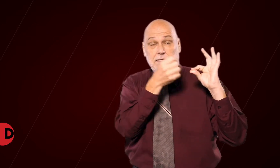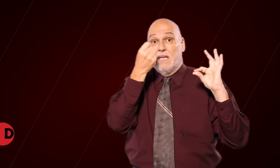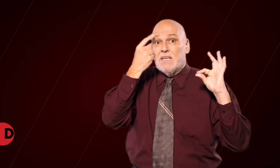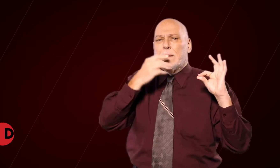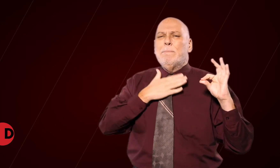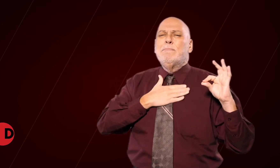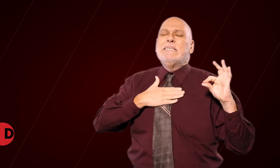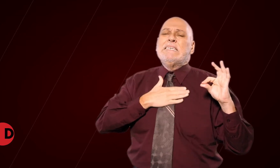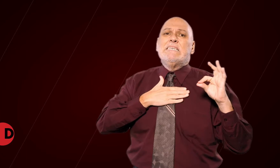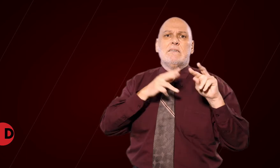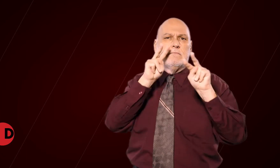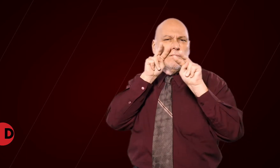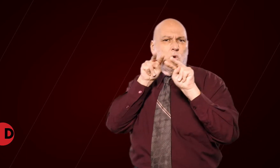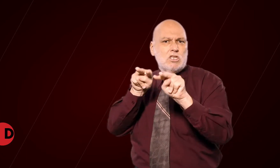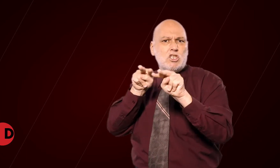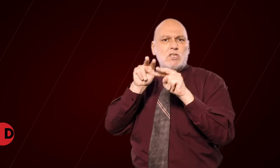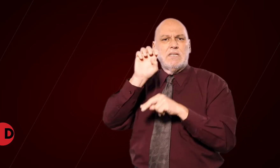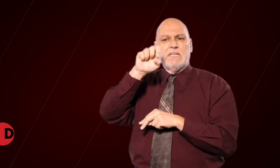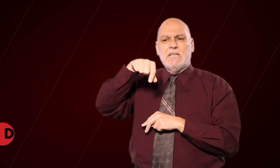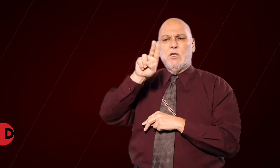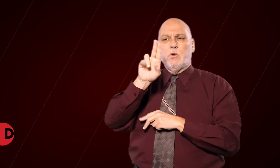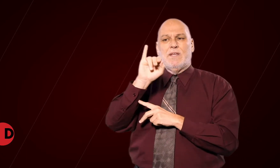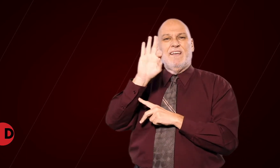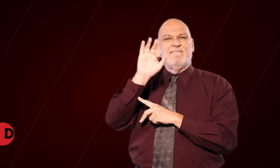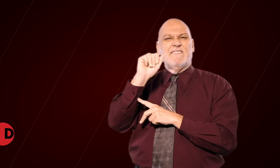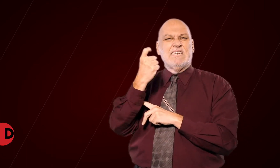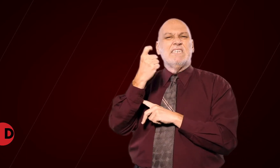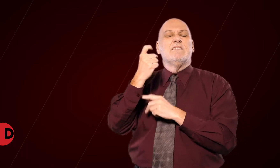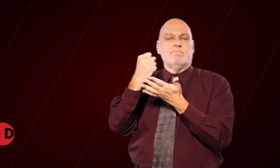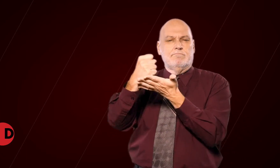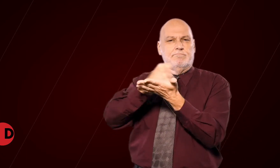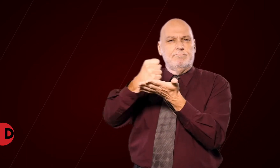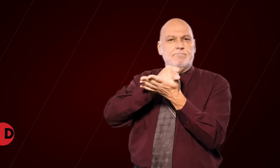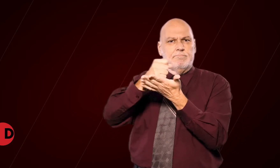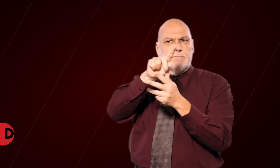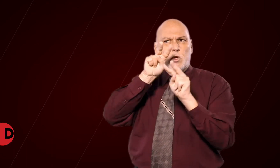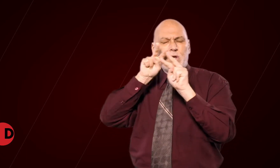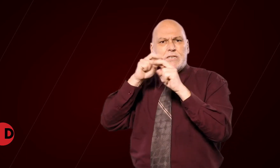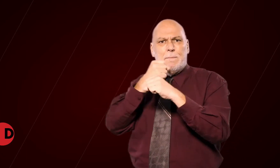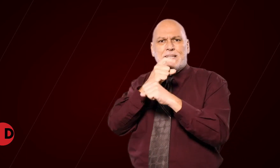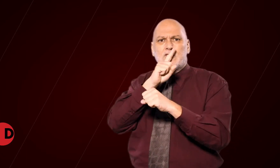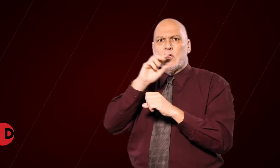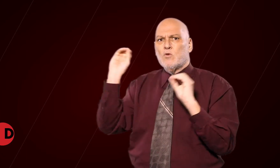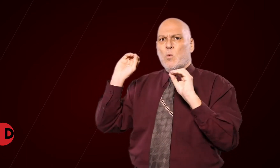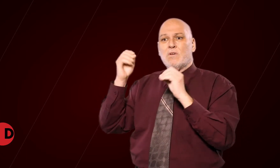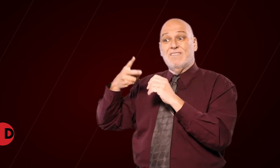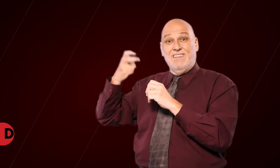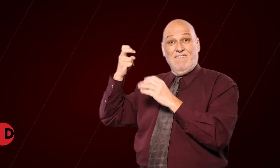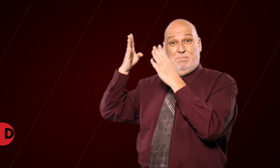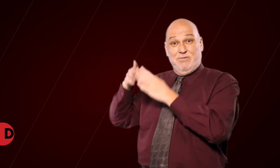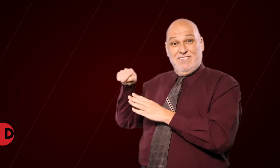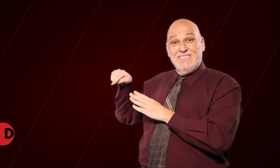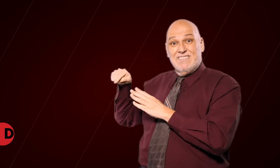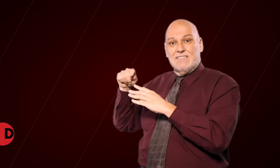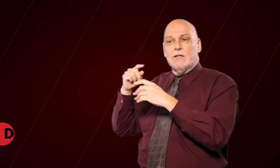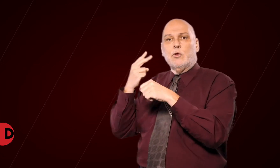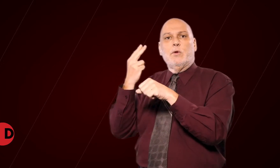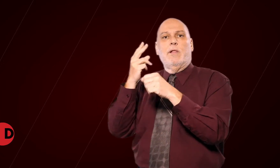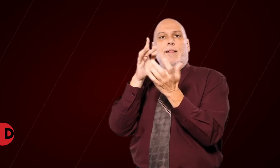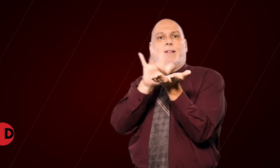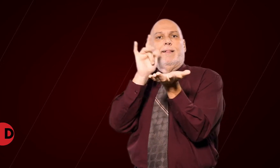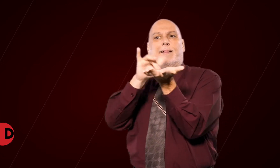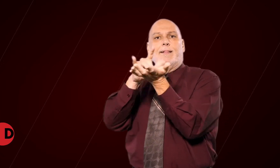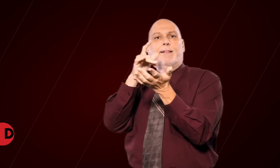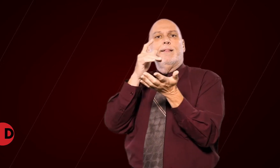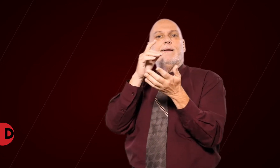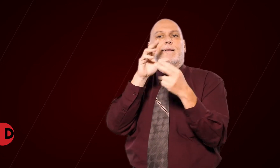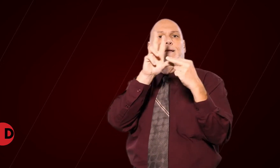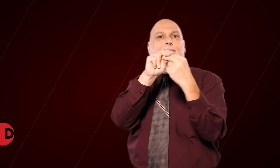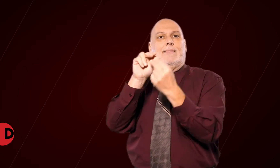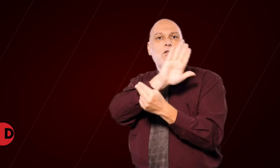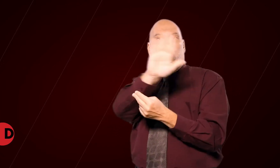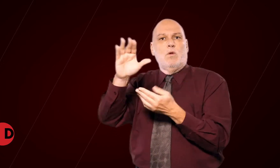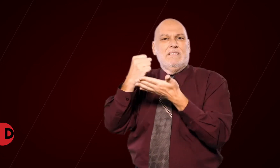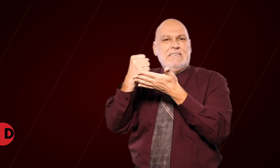Equifax credit report to make sure their information is not